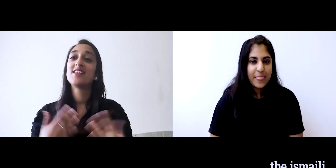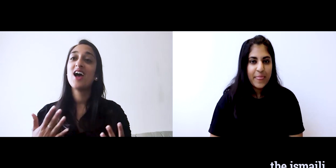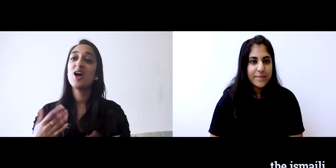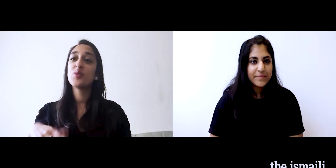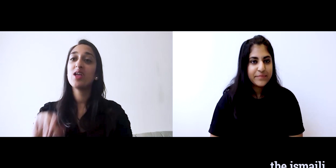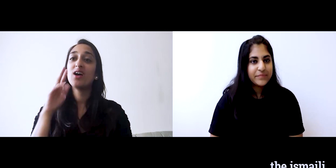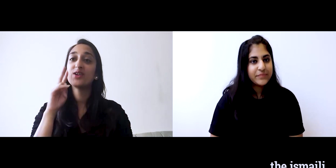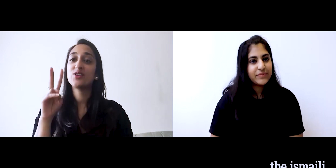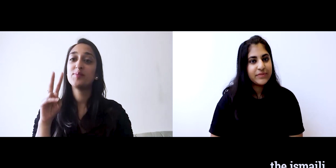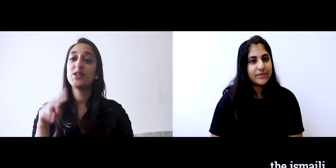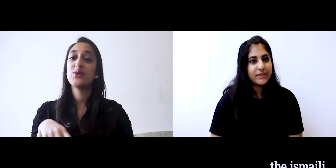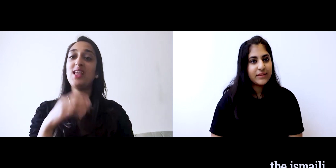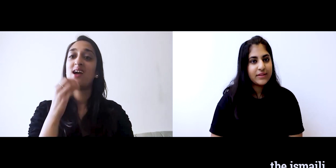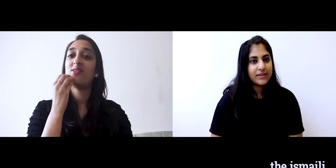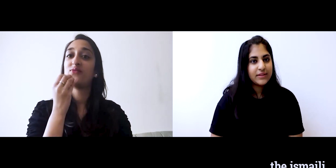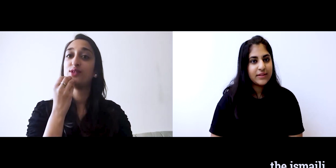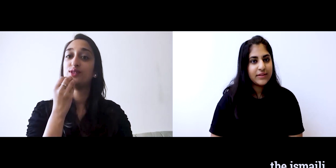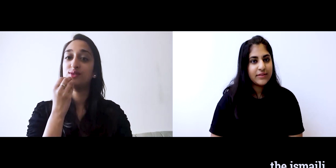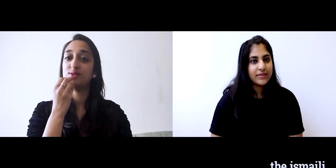Now, we are going to be looking at food.